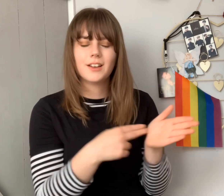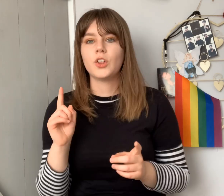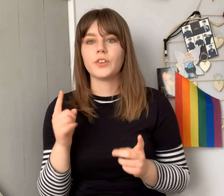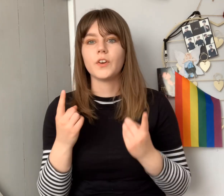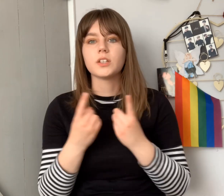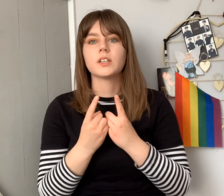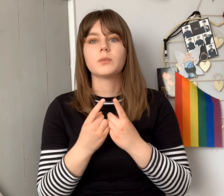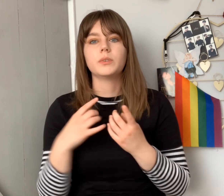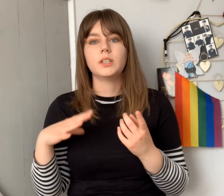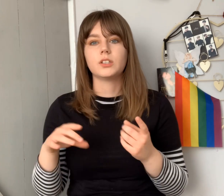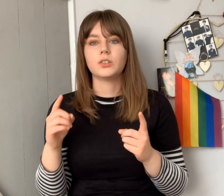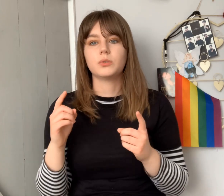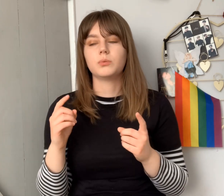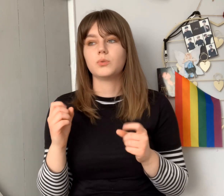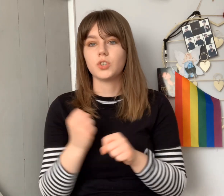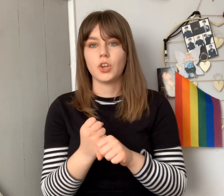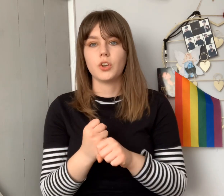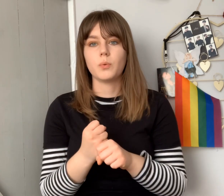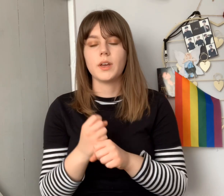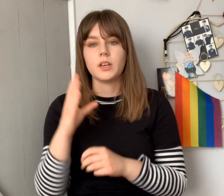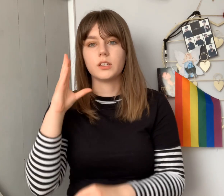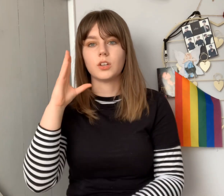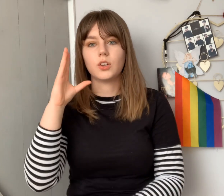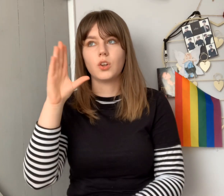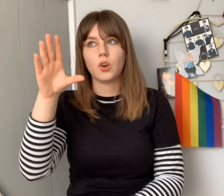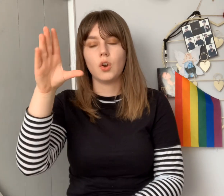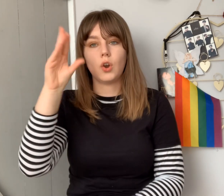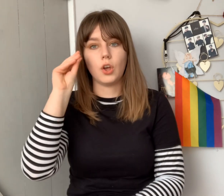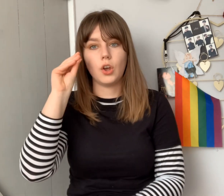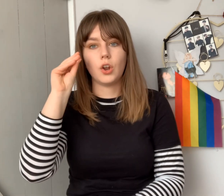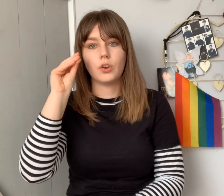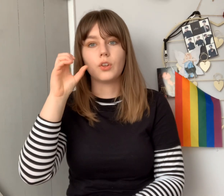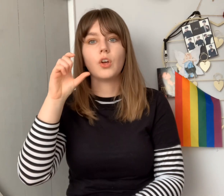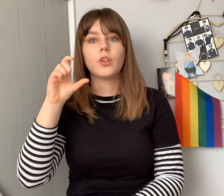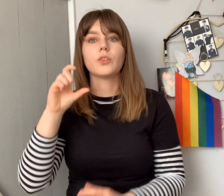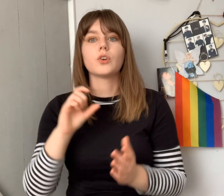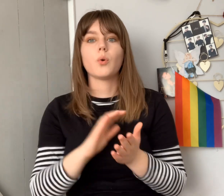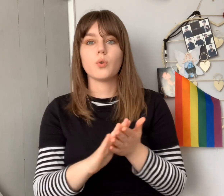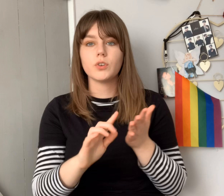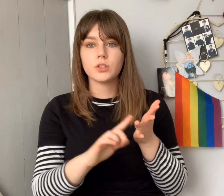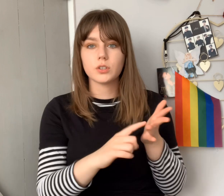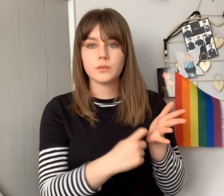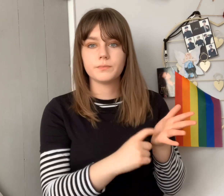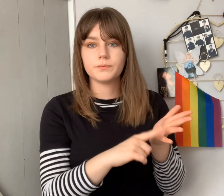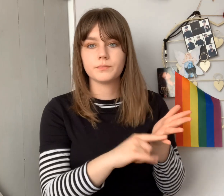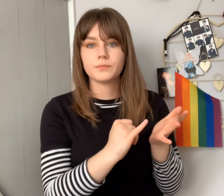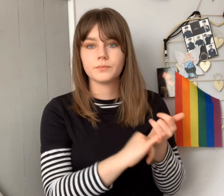The first thing we need to do is learn the chorus